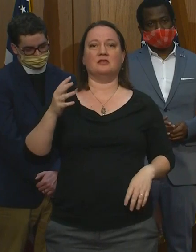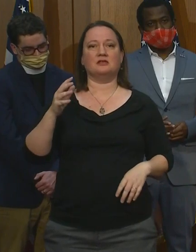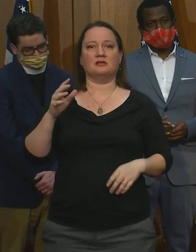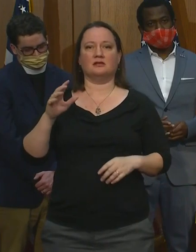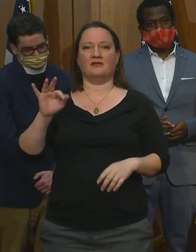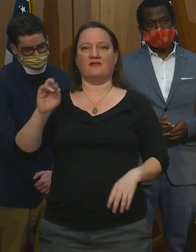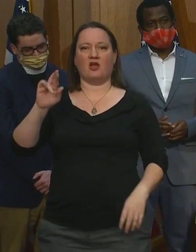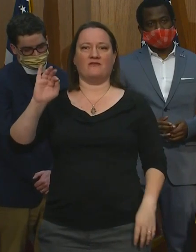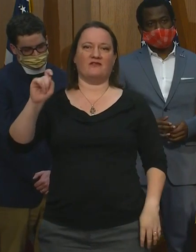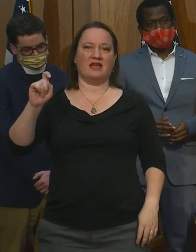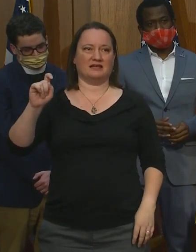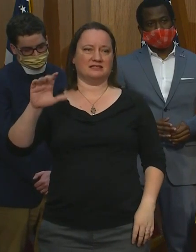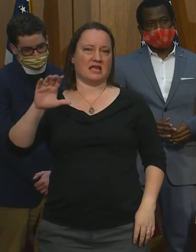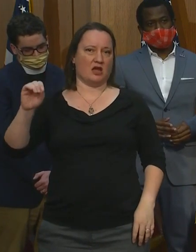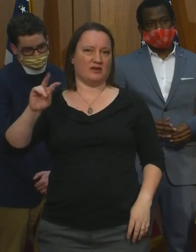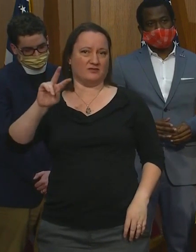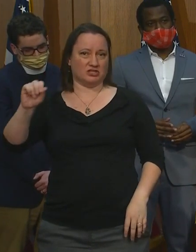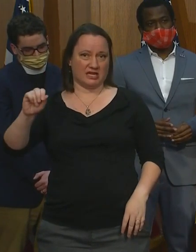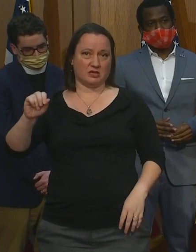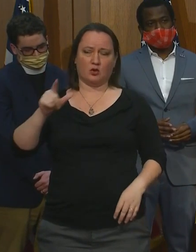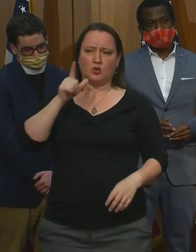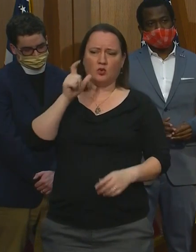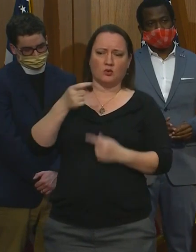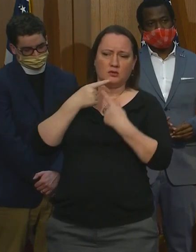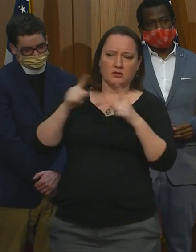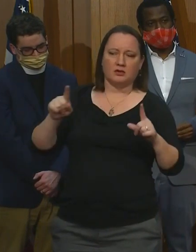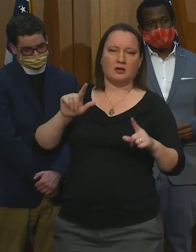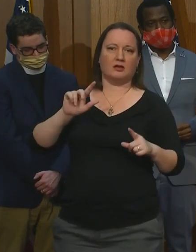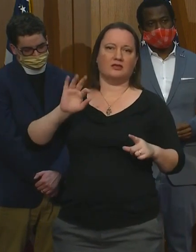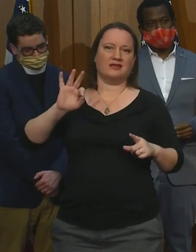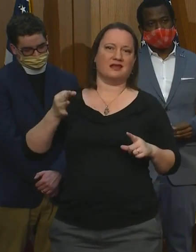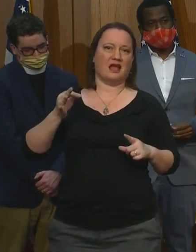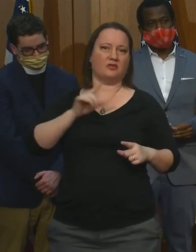FIFTH SEVENTEEN NINETY EIGHT IN